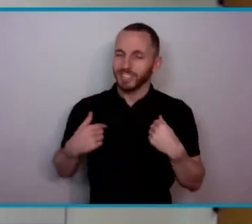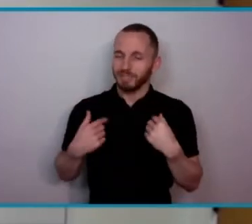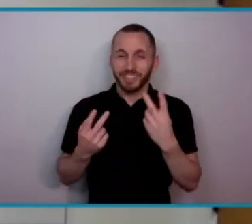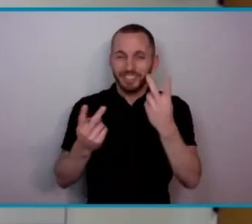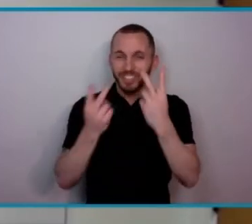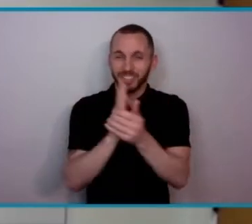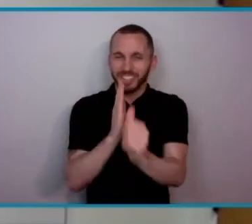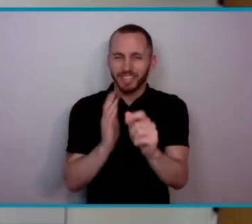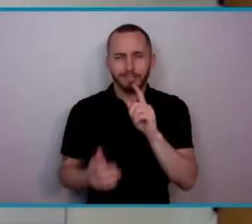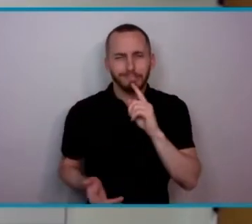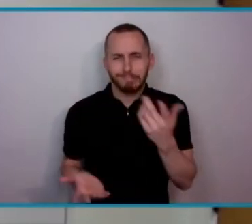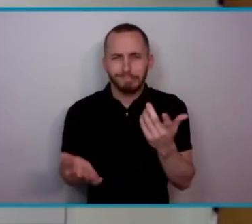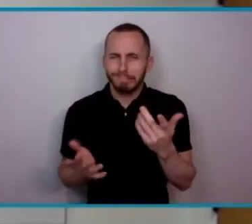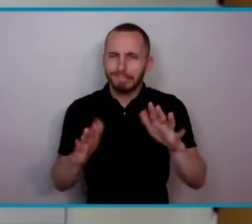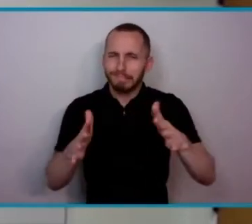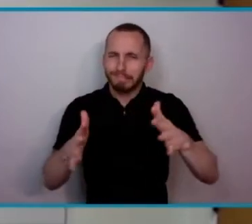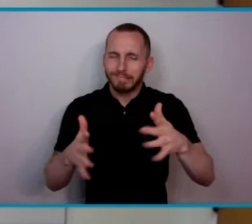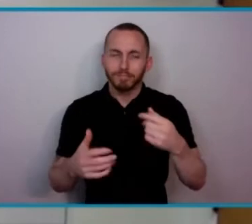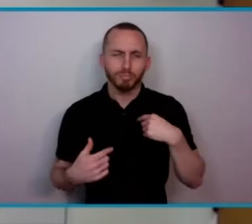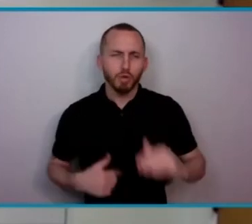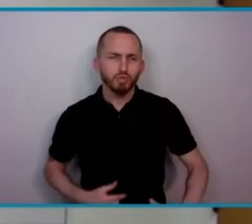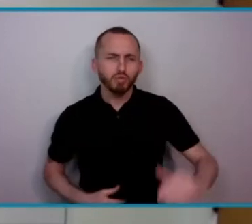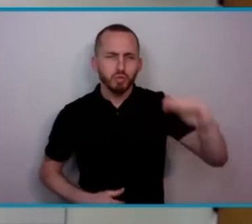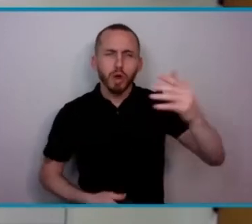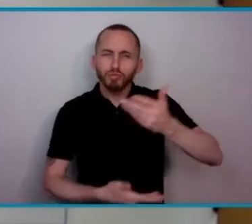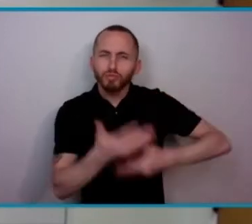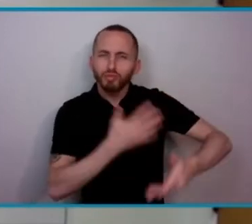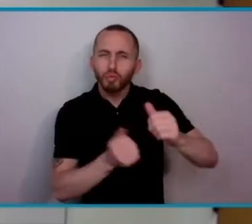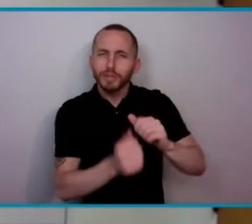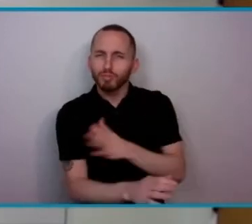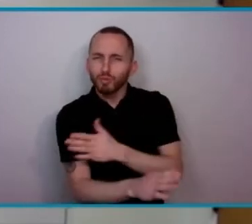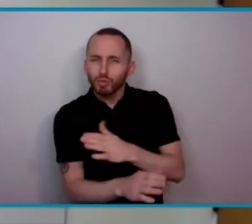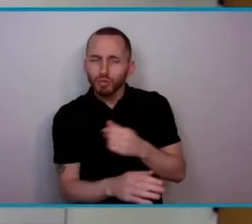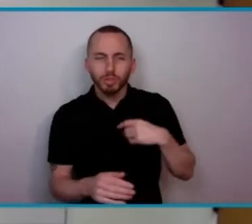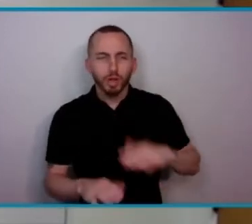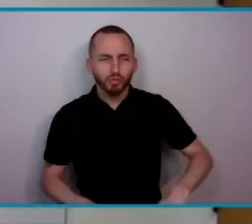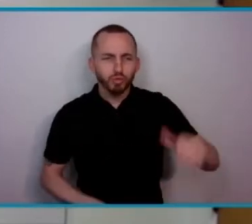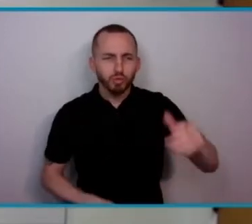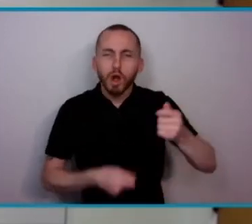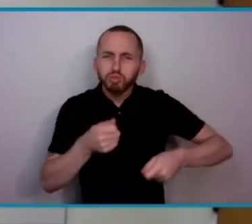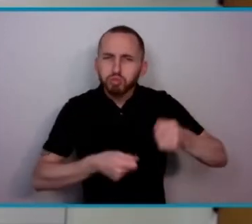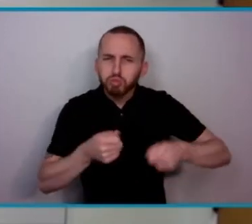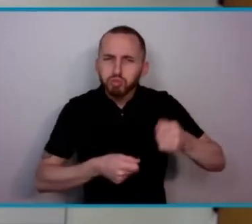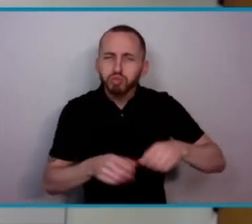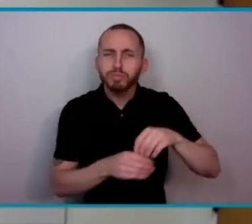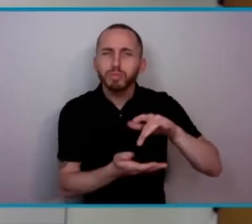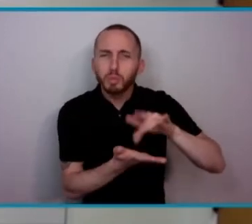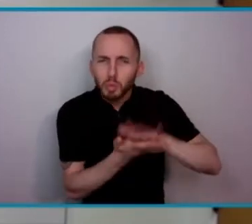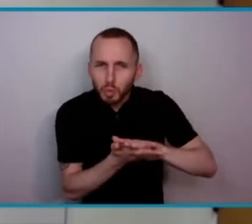I started playing percussion in elementary school. I went to a school of the arts magnet for middle school.